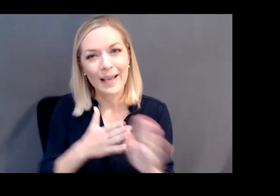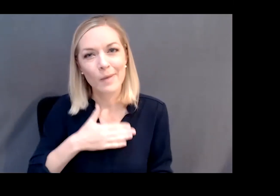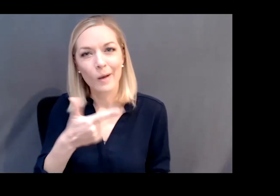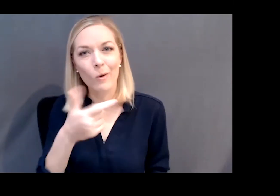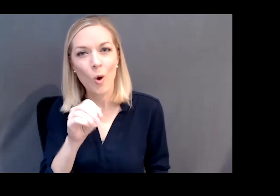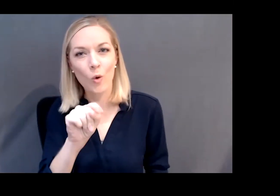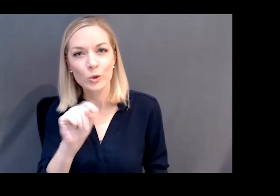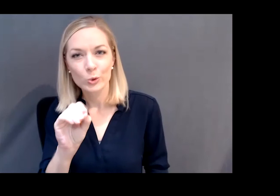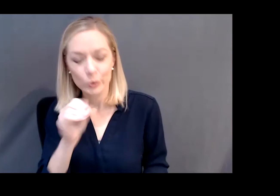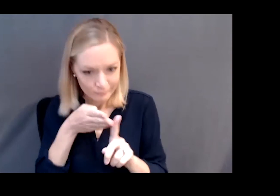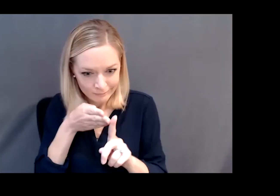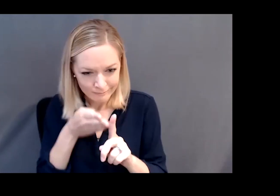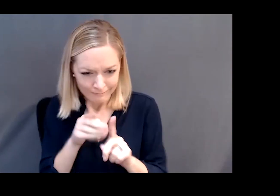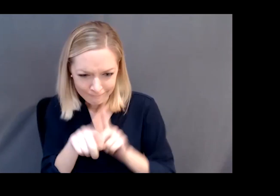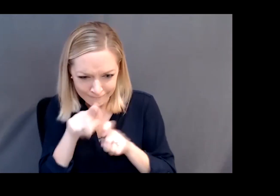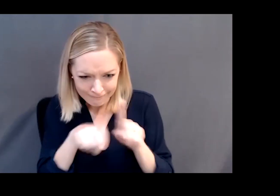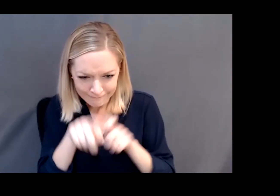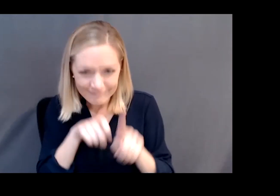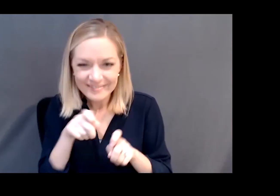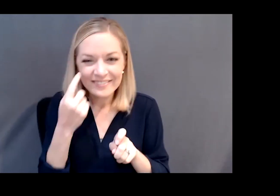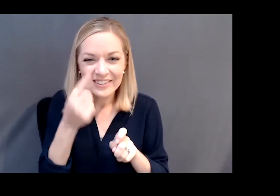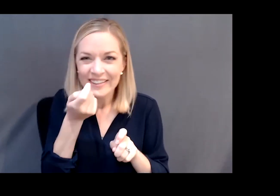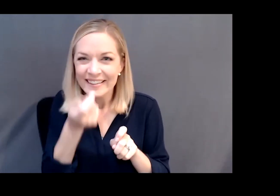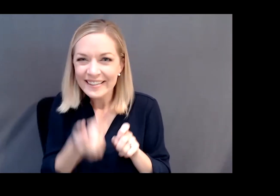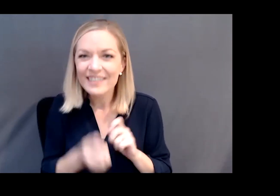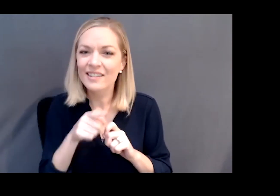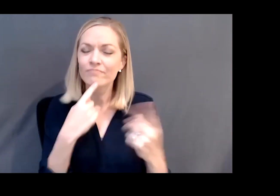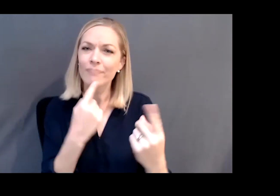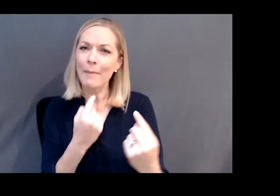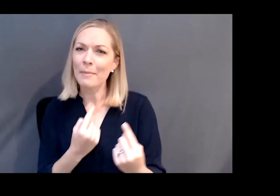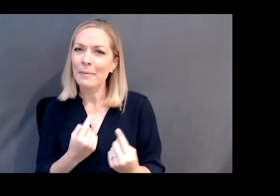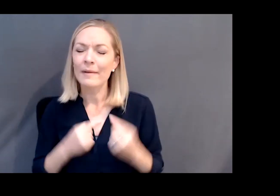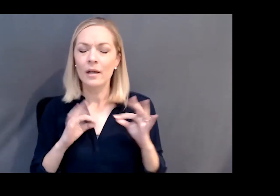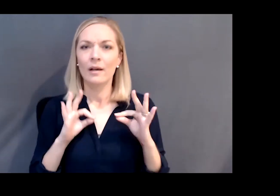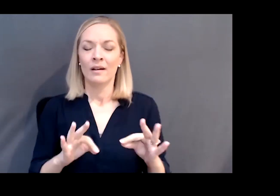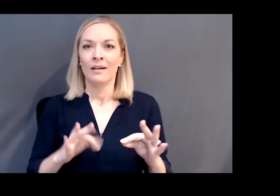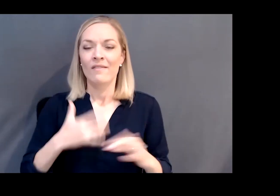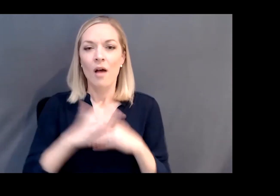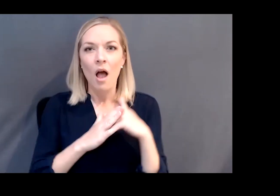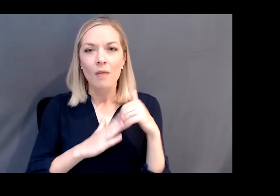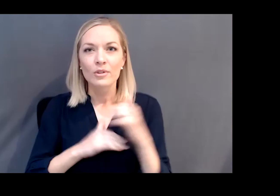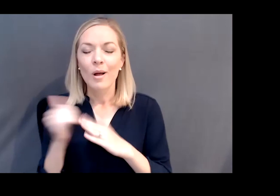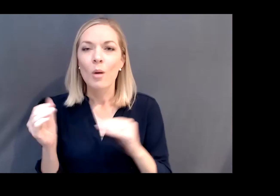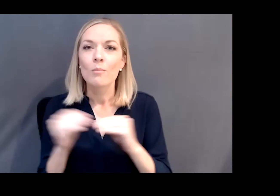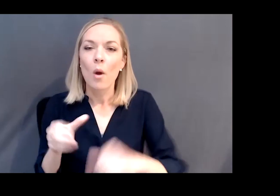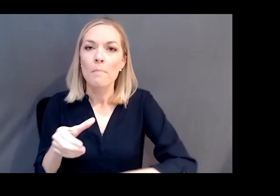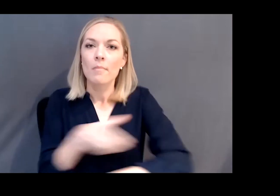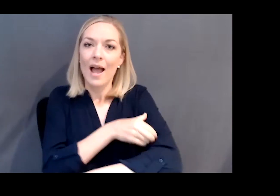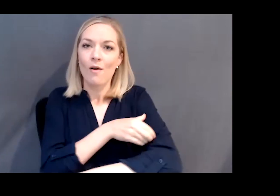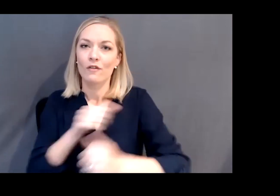NDC became my go-to resource. They provided detailed responses that allowed me to feel comfortable and empowered in my